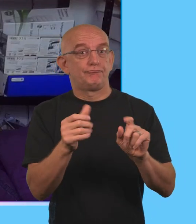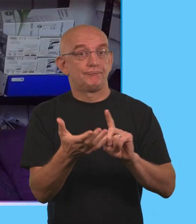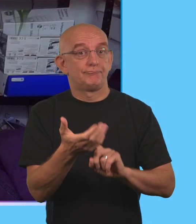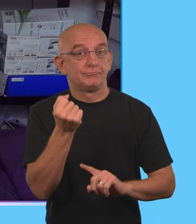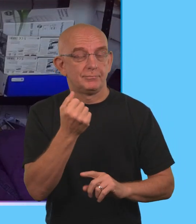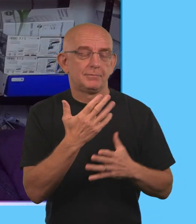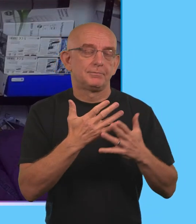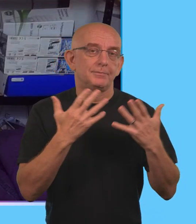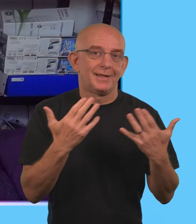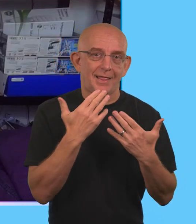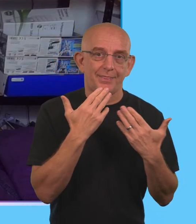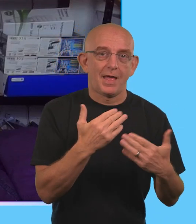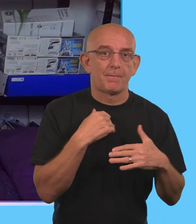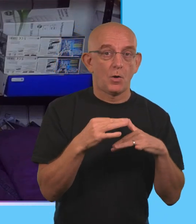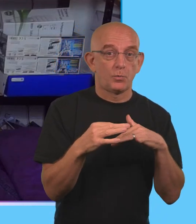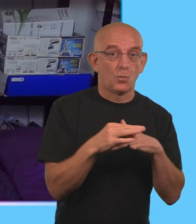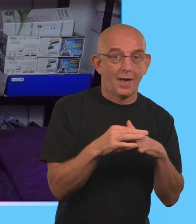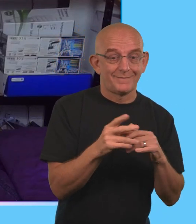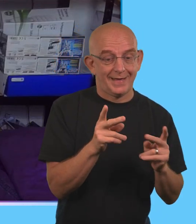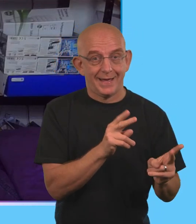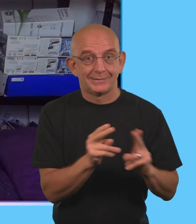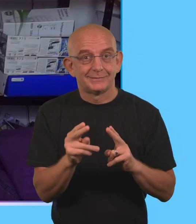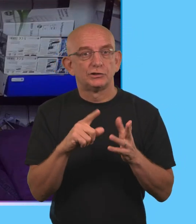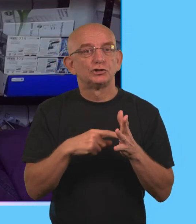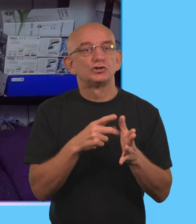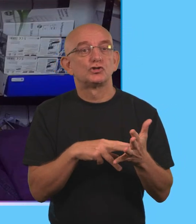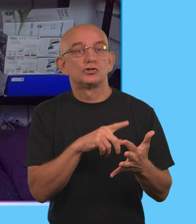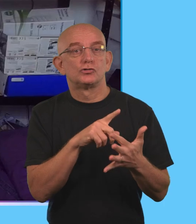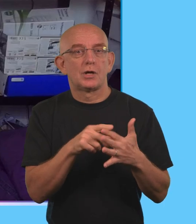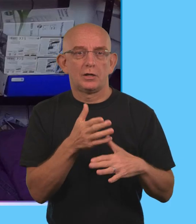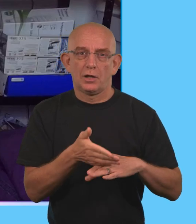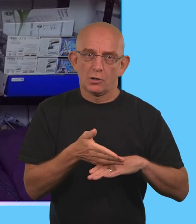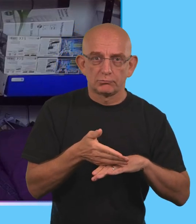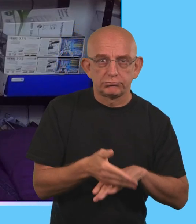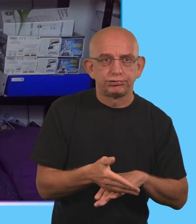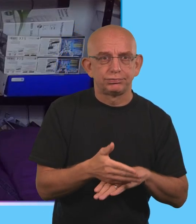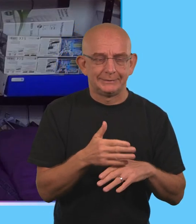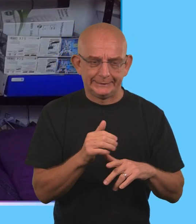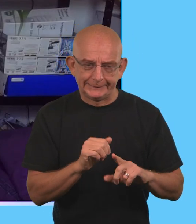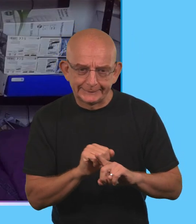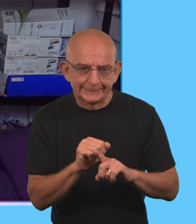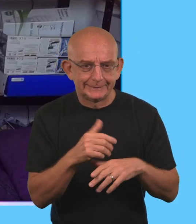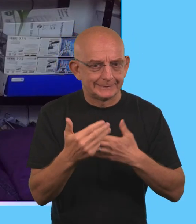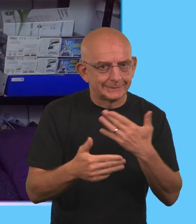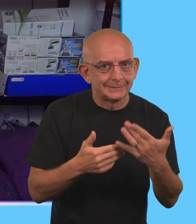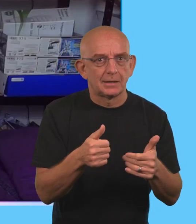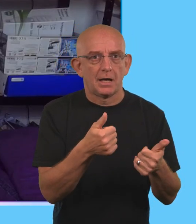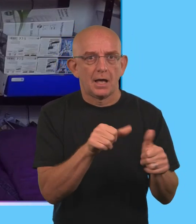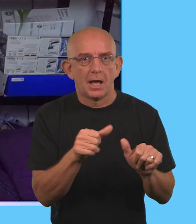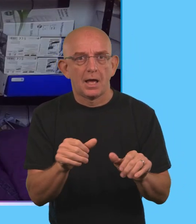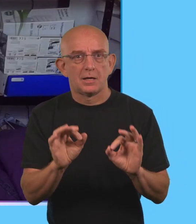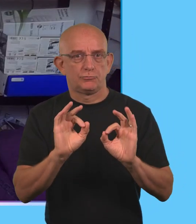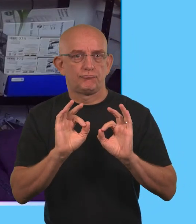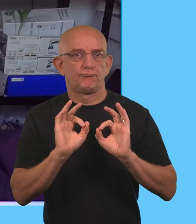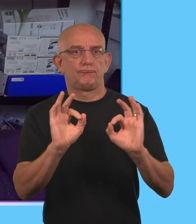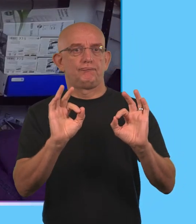A huge thank you to my wife and editor Jane, who works incredibly hard to make sure this event every year is as polished as possible.